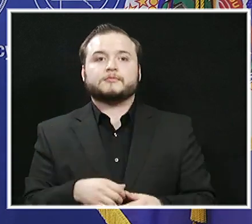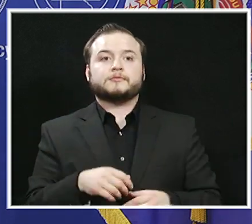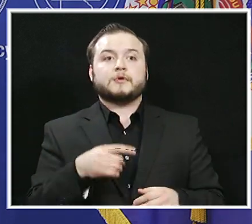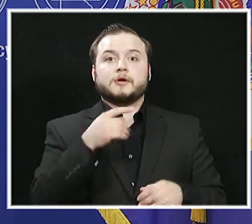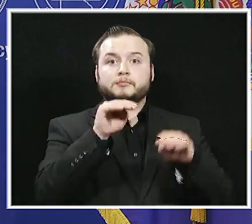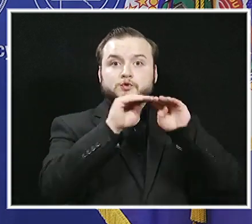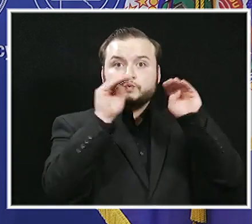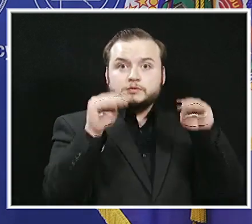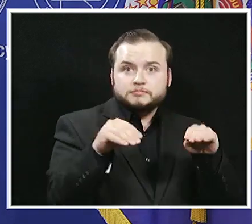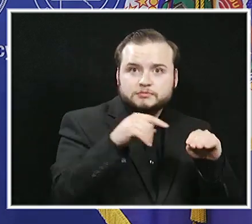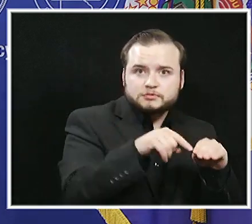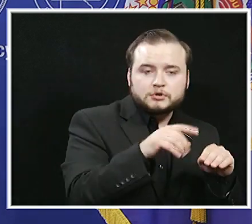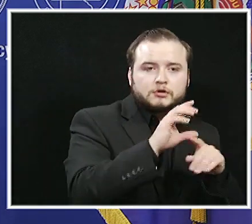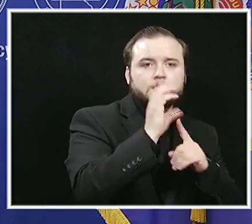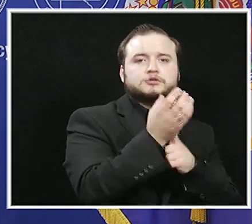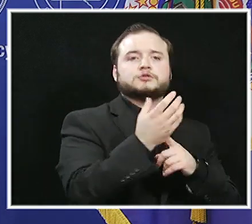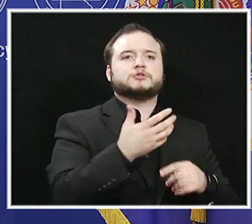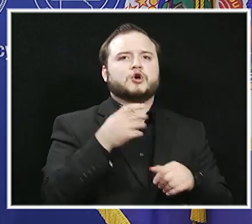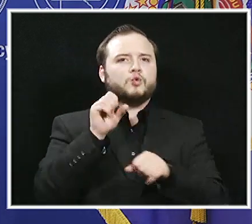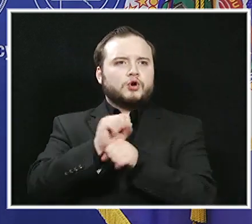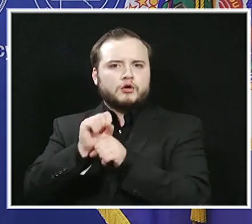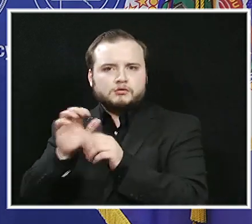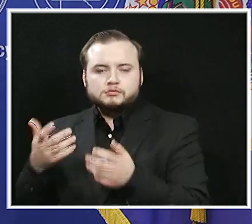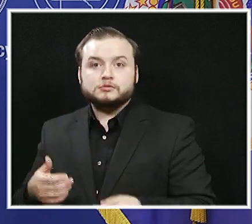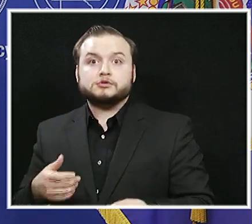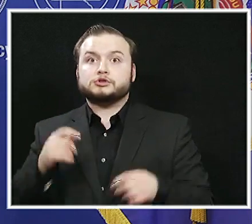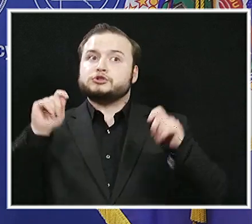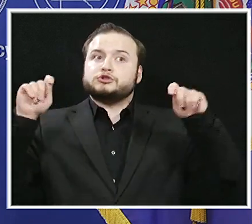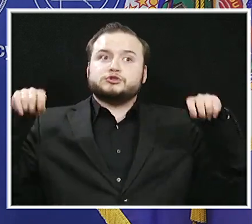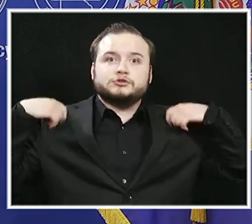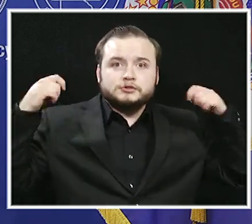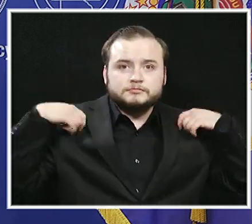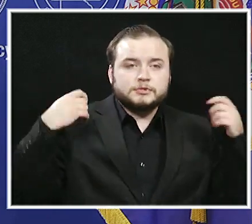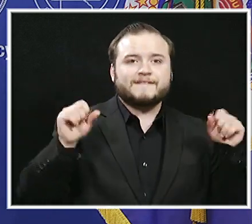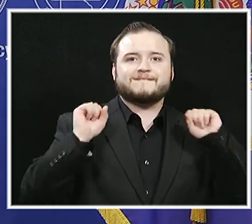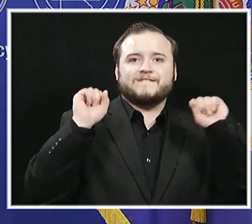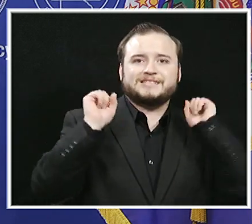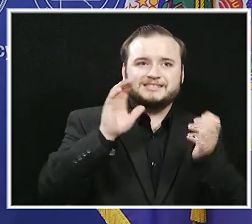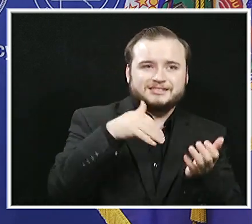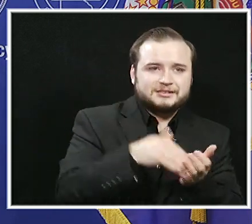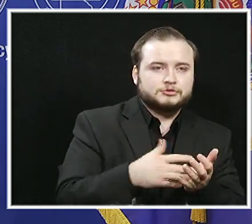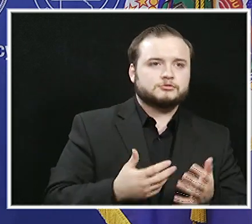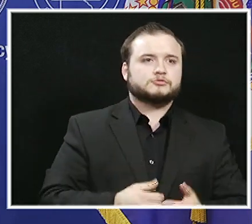social distancing guidance, we're starting to get really specific. We're doing weekly calls with